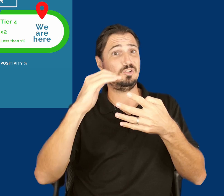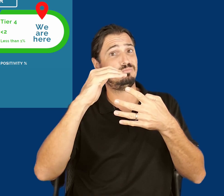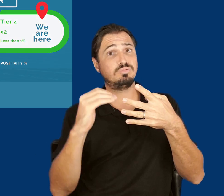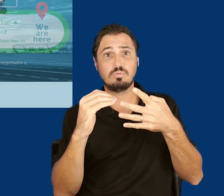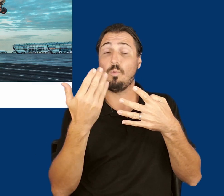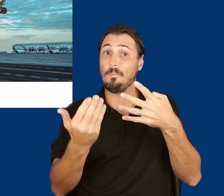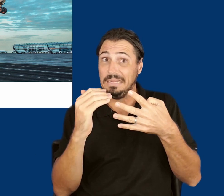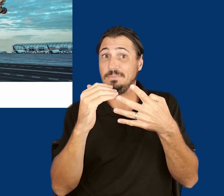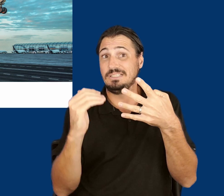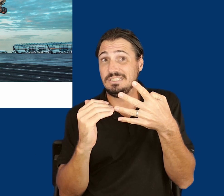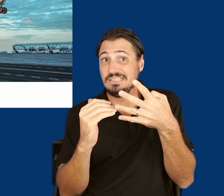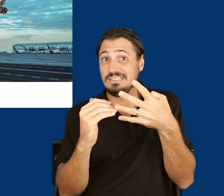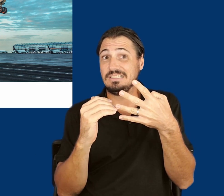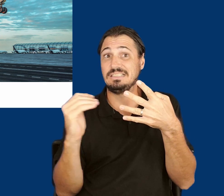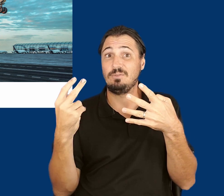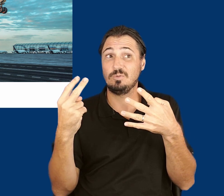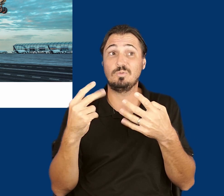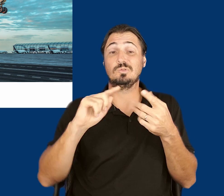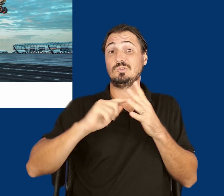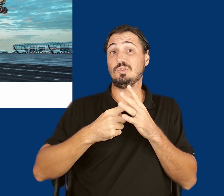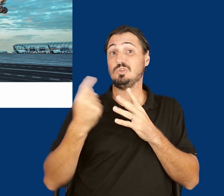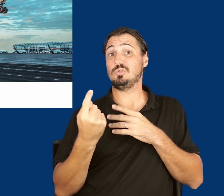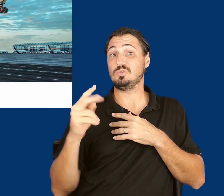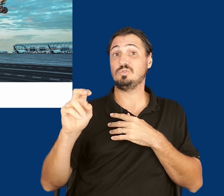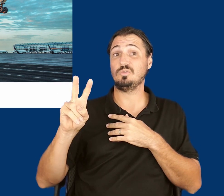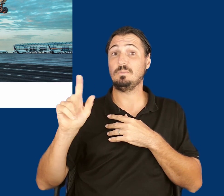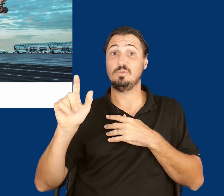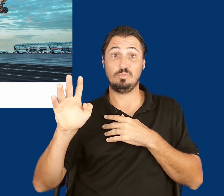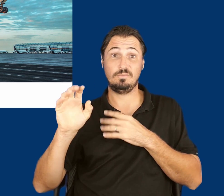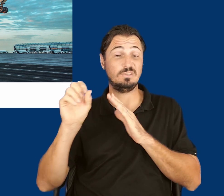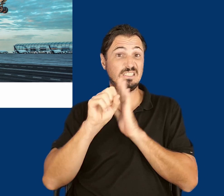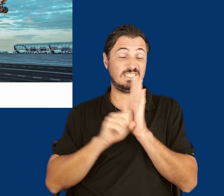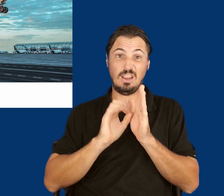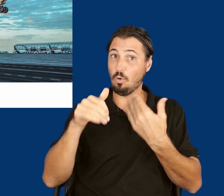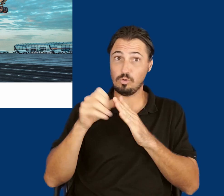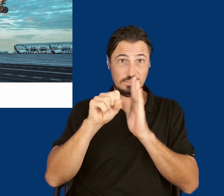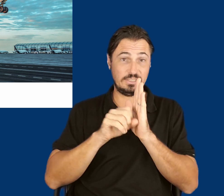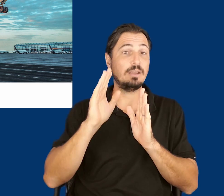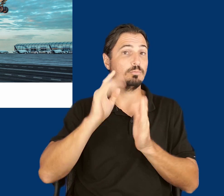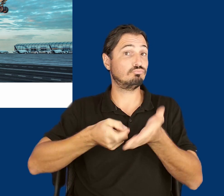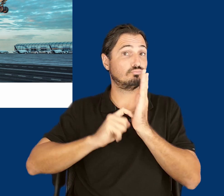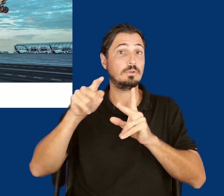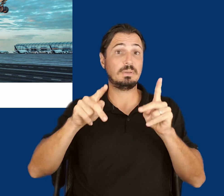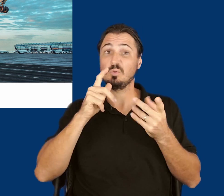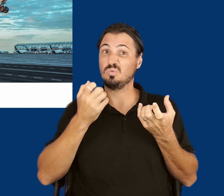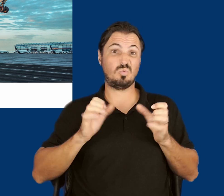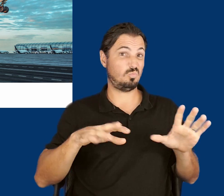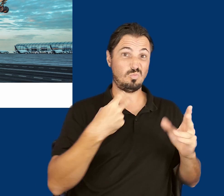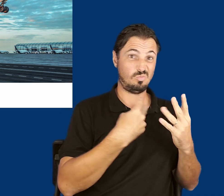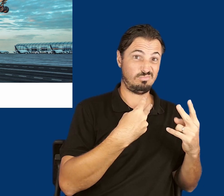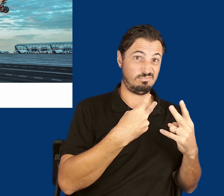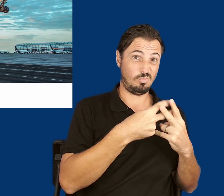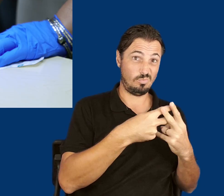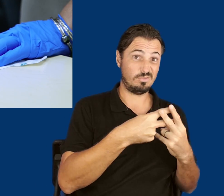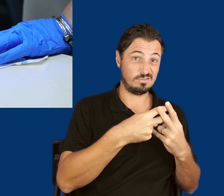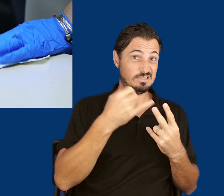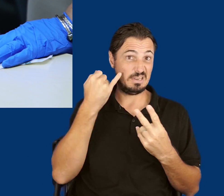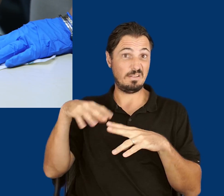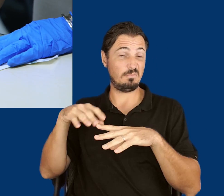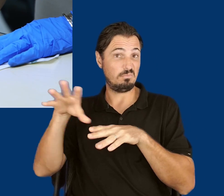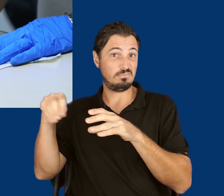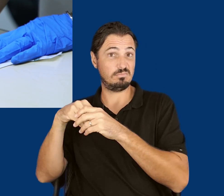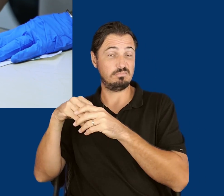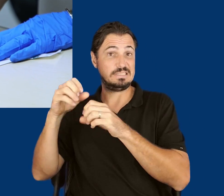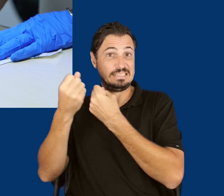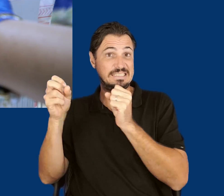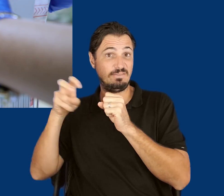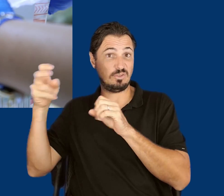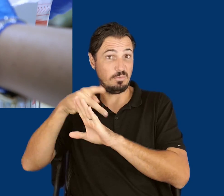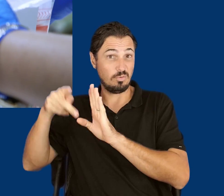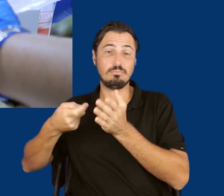Effective Tuesday November 24, the state will require that travelers who wish to avoid quarantine by participated in the state’s Safe Travels program must have their pre-travel test results uploaded